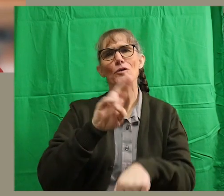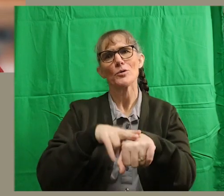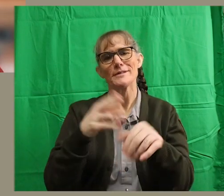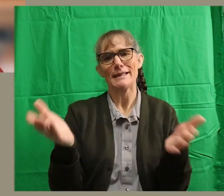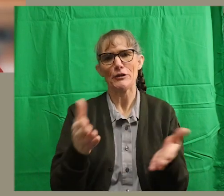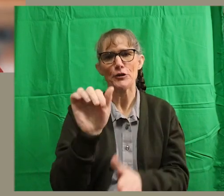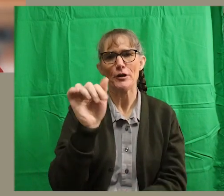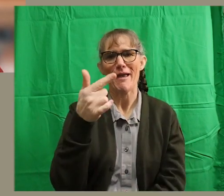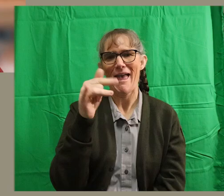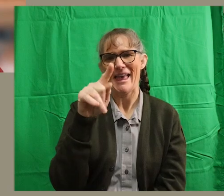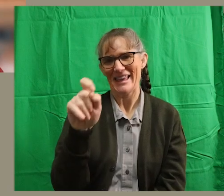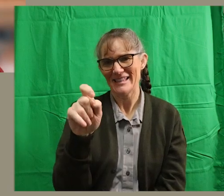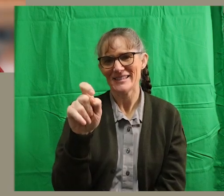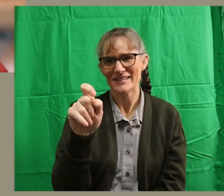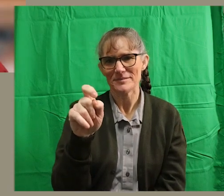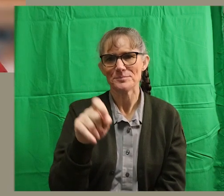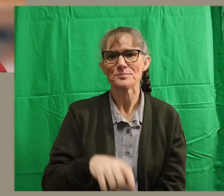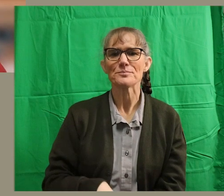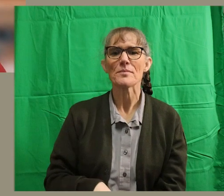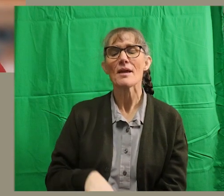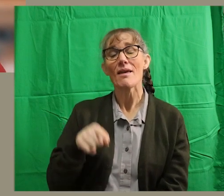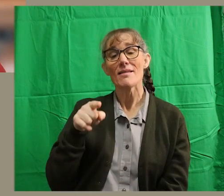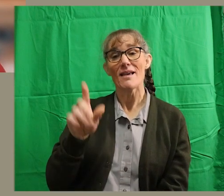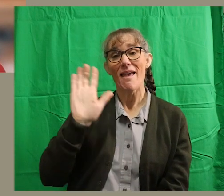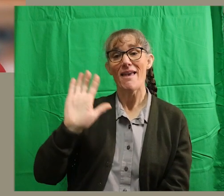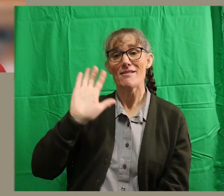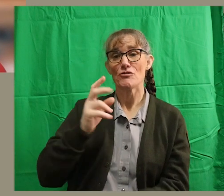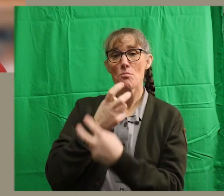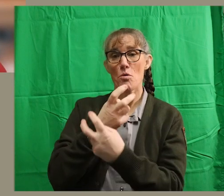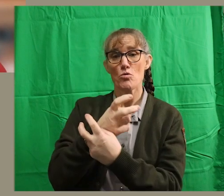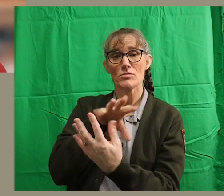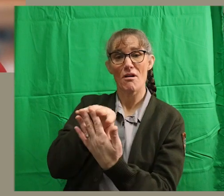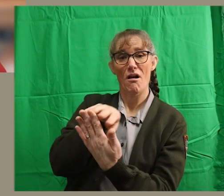of course, this Stenomylus is actually found in Agate. And these are the fossils of what the